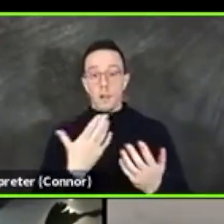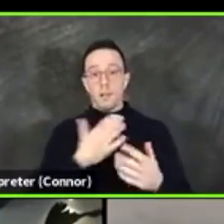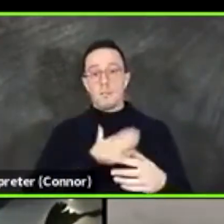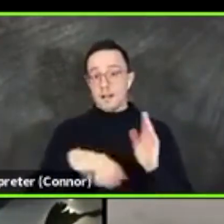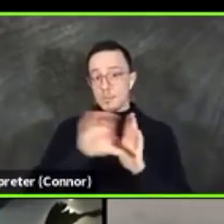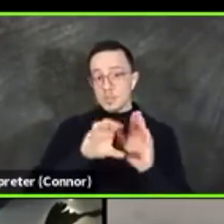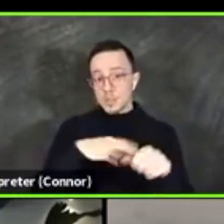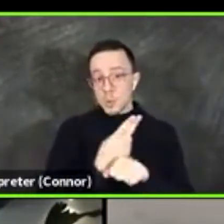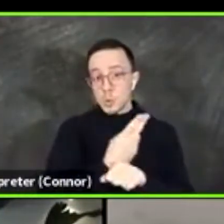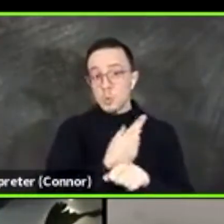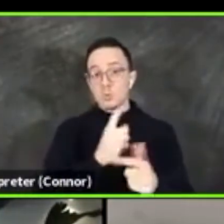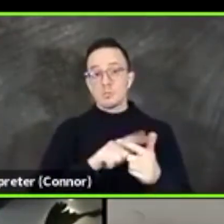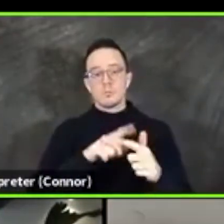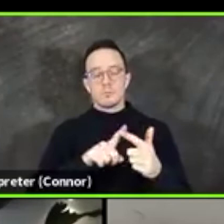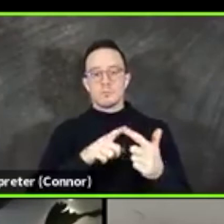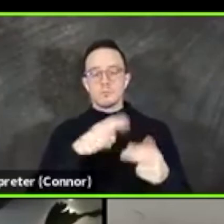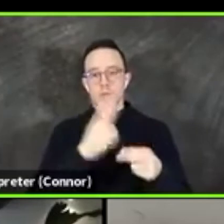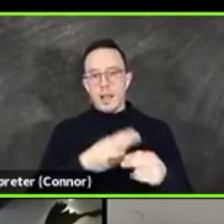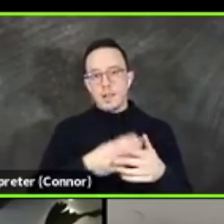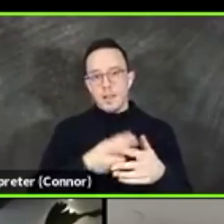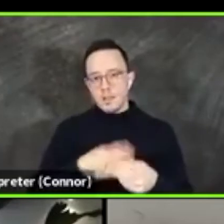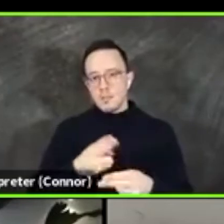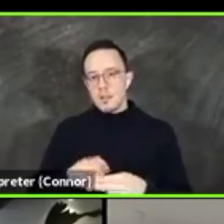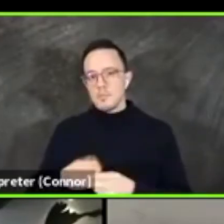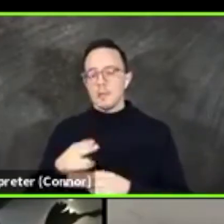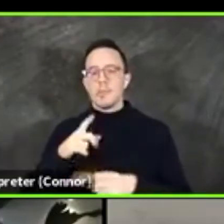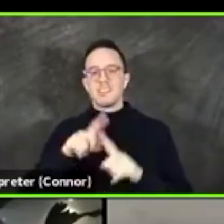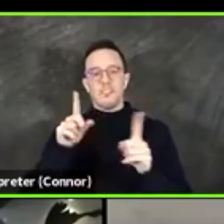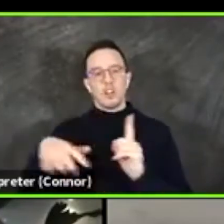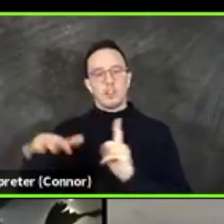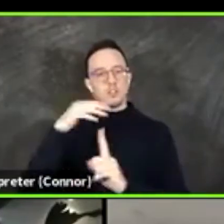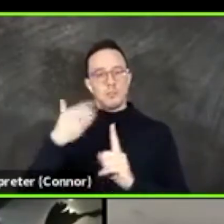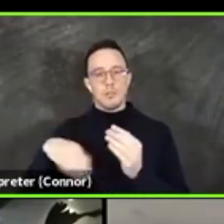THINGS THAT ON OTHER CONDITIONS I MIGHT BE MORE SENSITIVE TO.